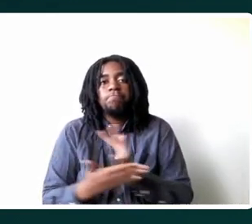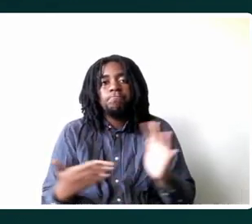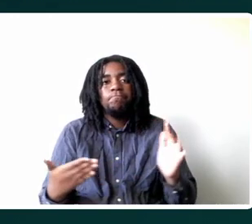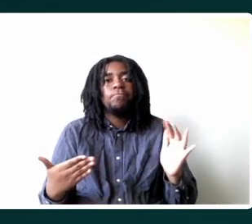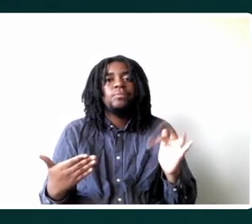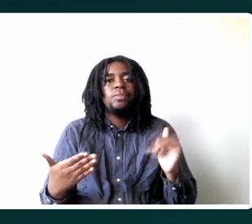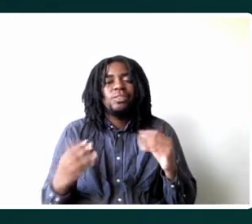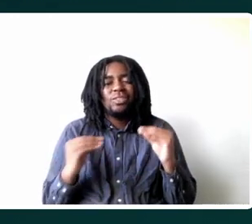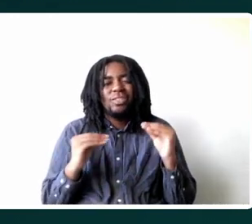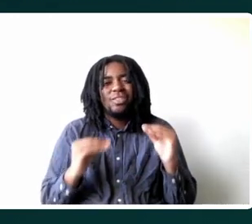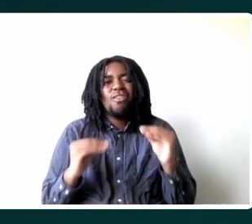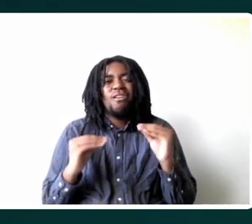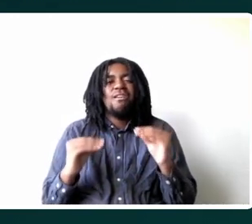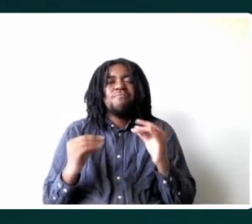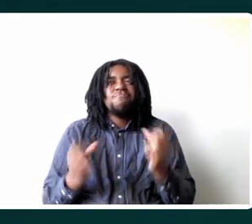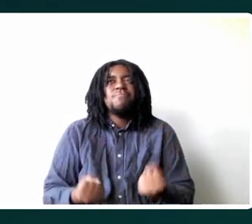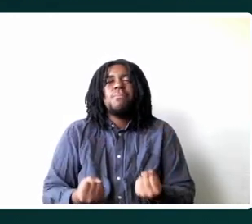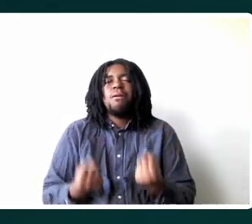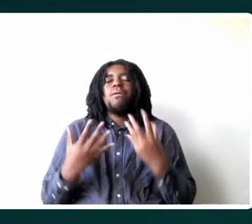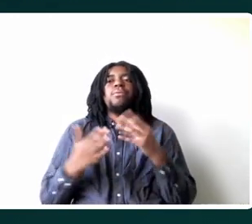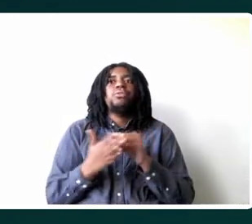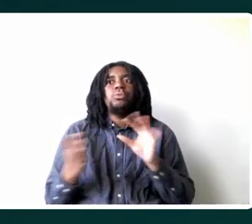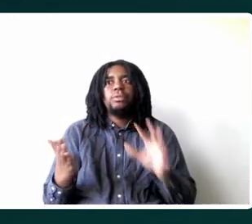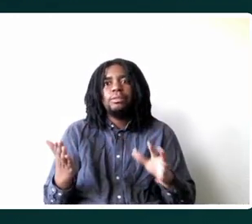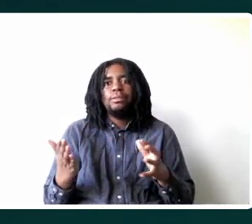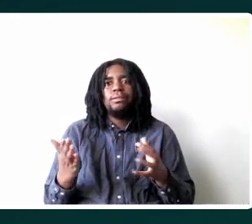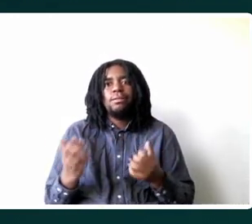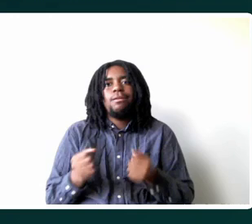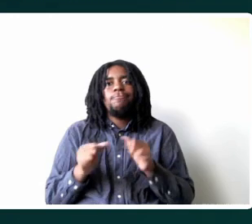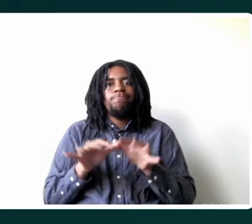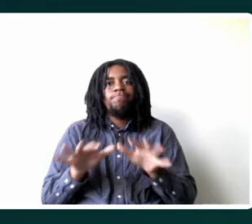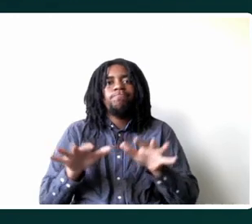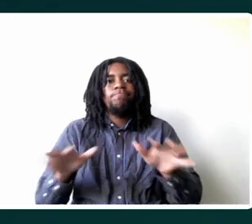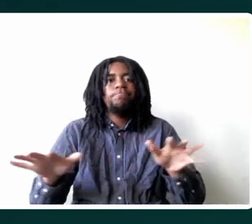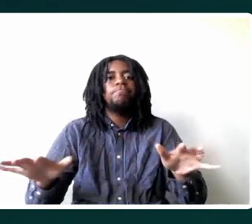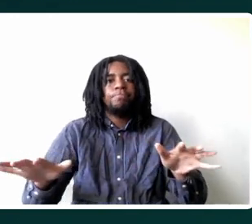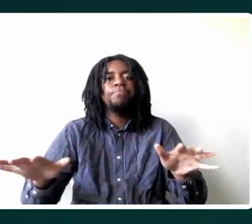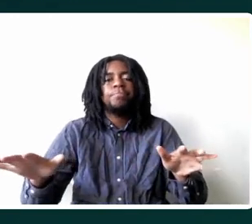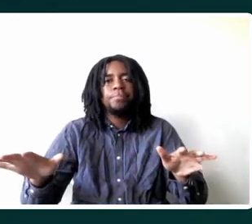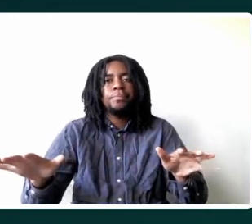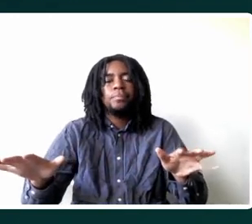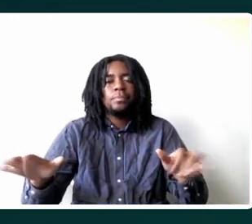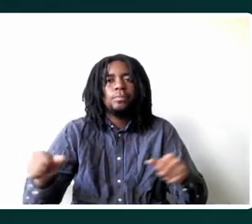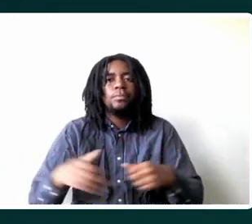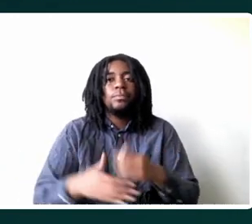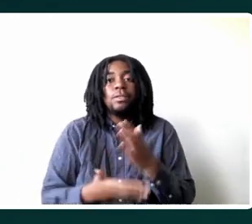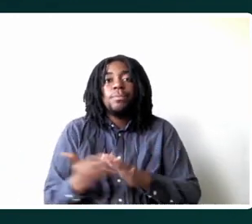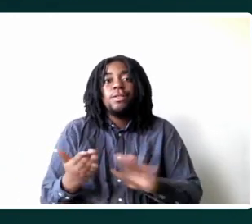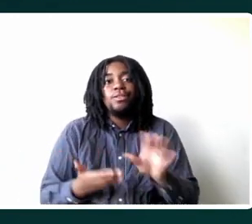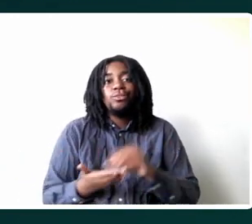many of whom went on to not only have really incredible careers of their own,